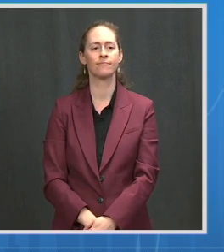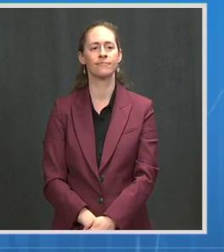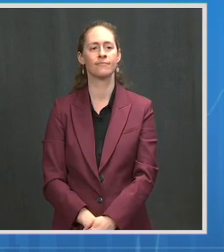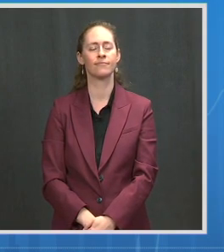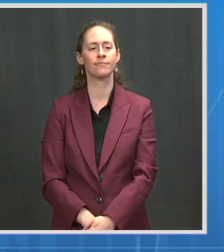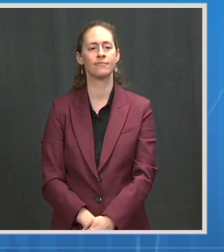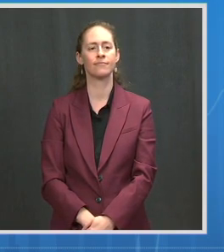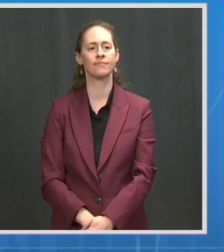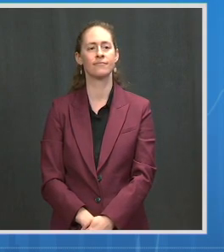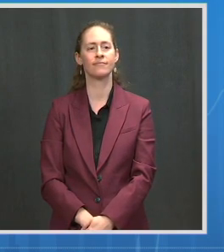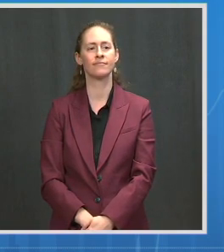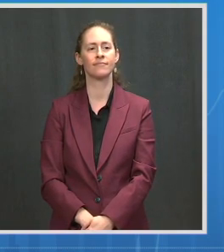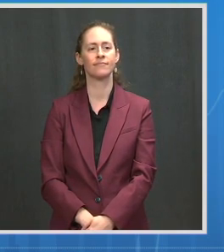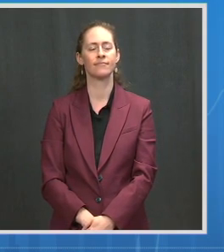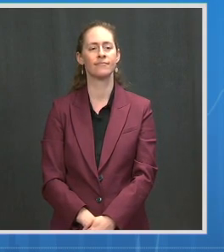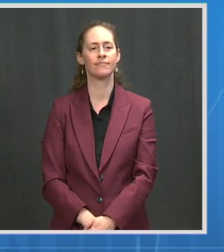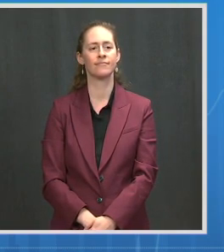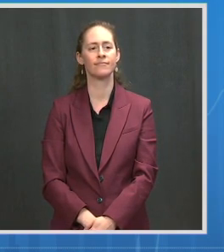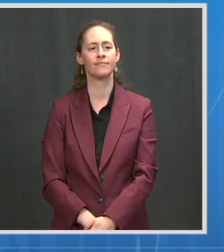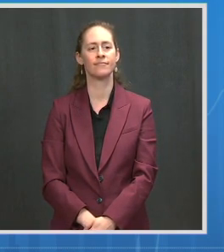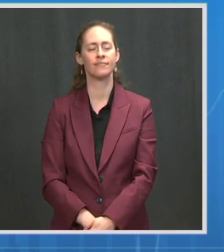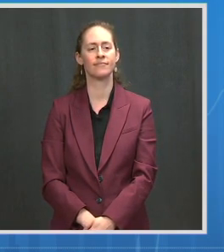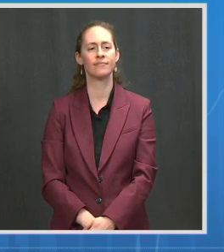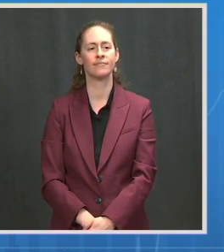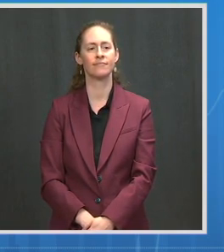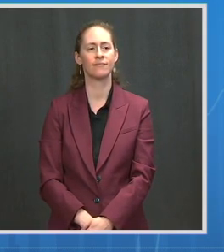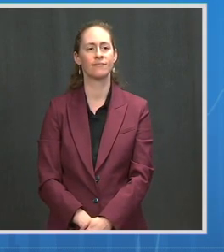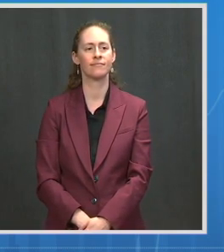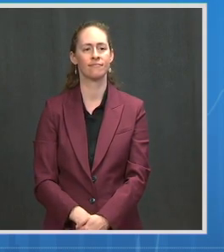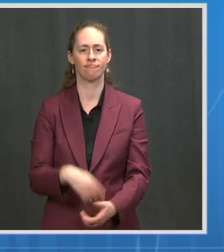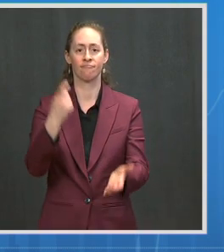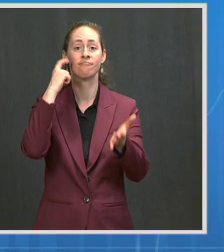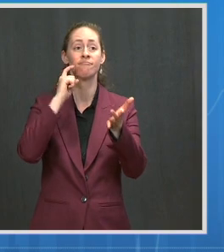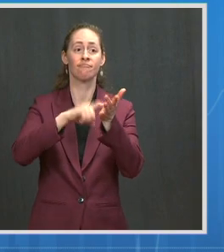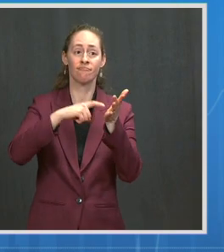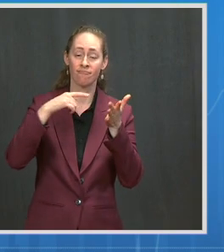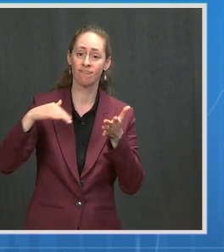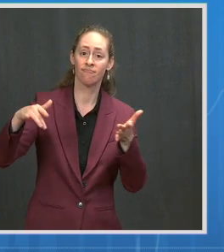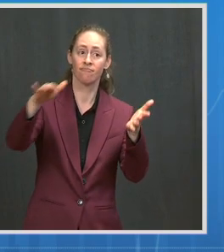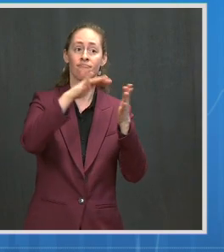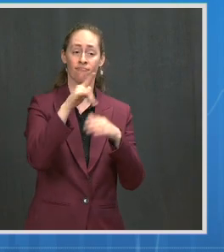Which, as I mentioned in previous press briefings, that's well within the cushion effect